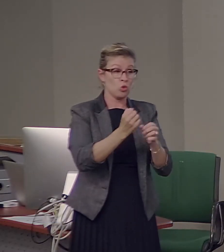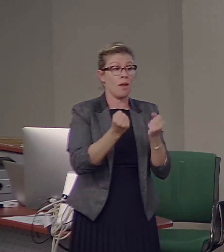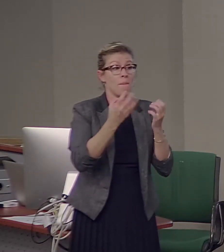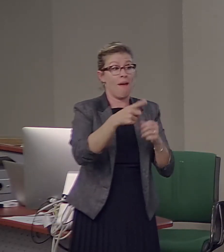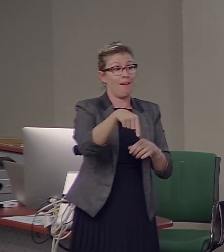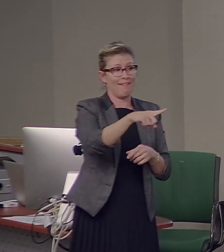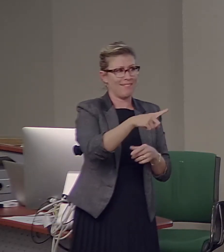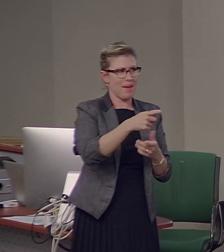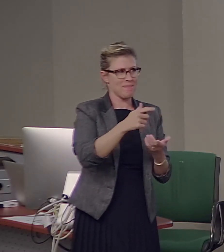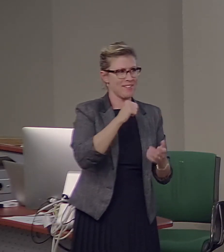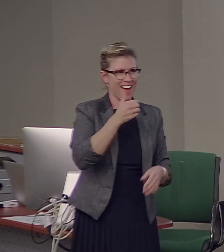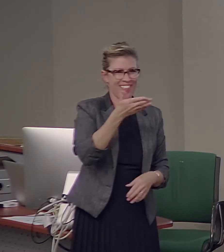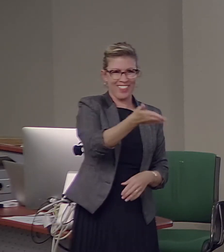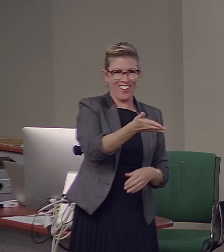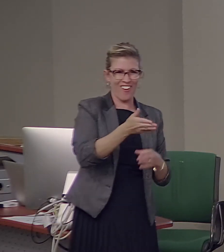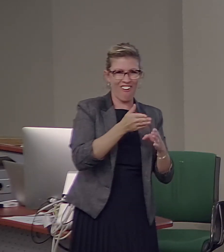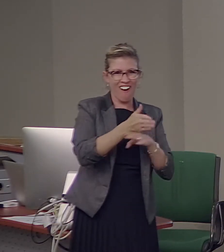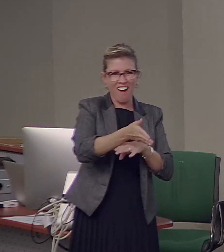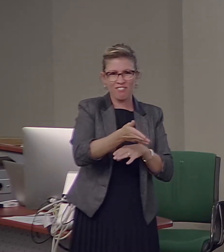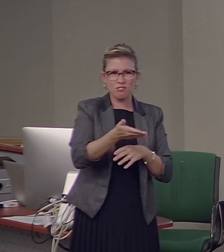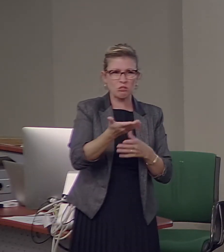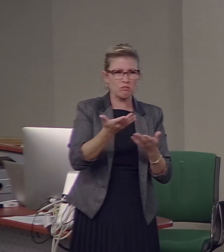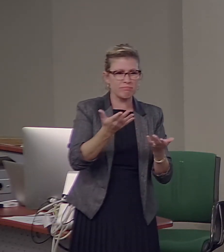there after about four or five years.